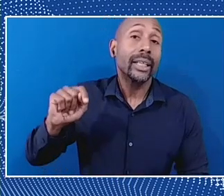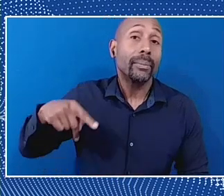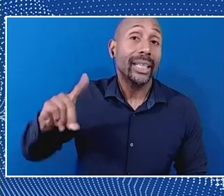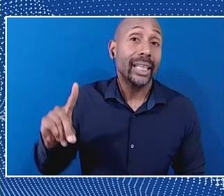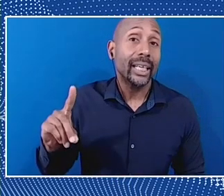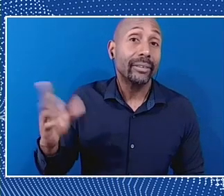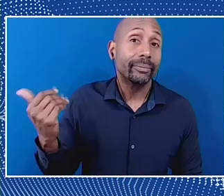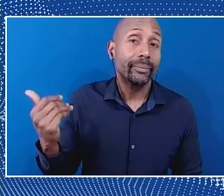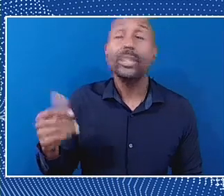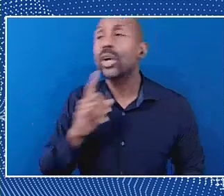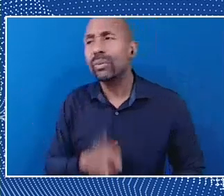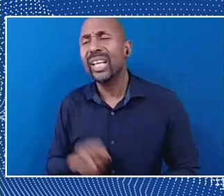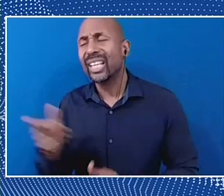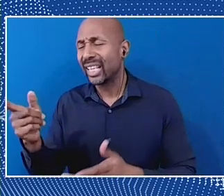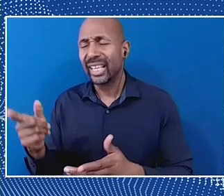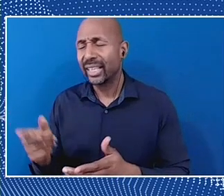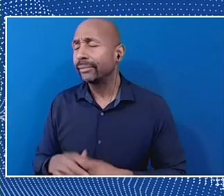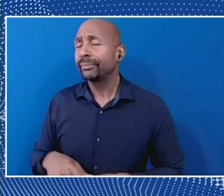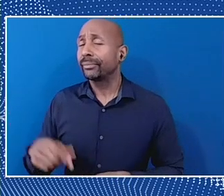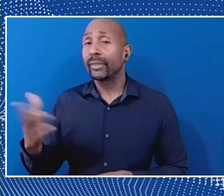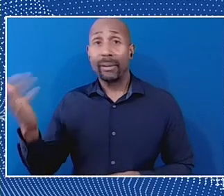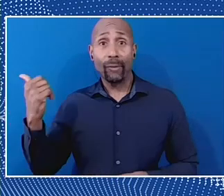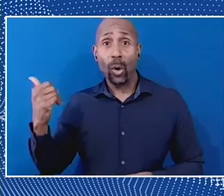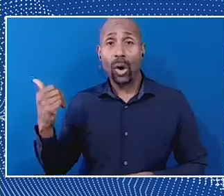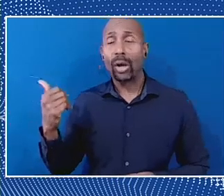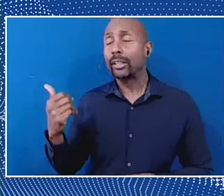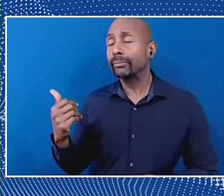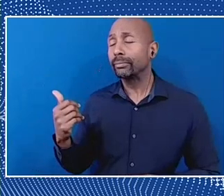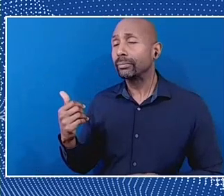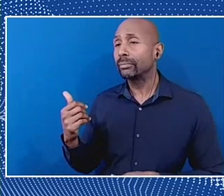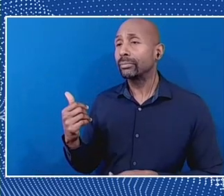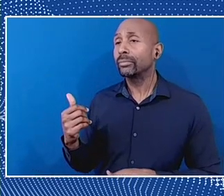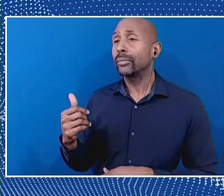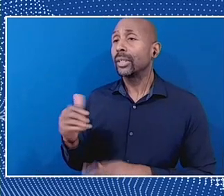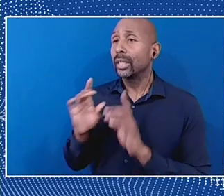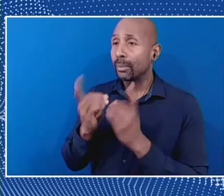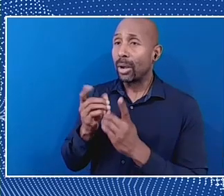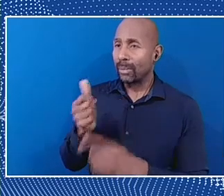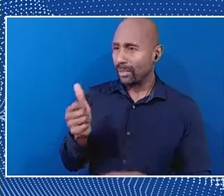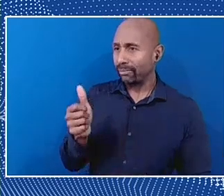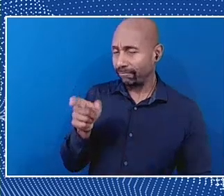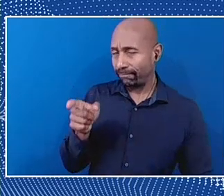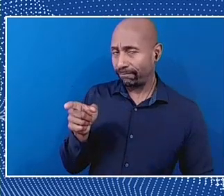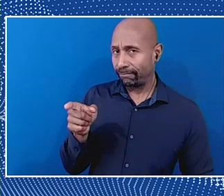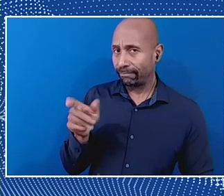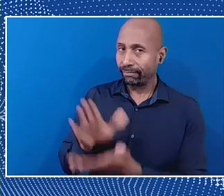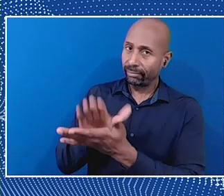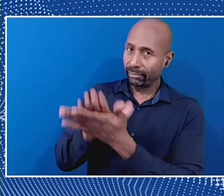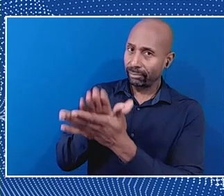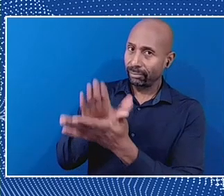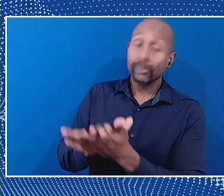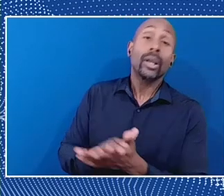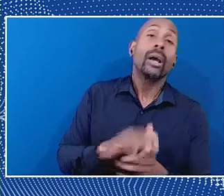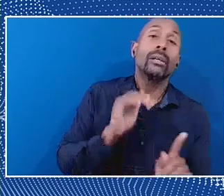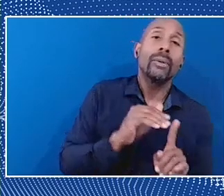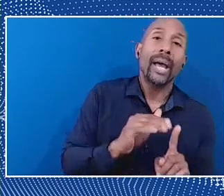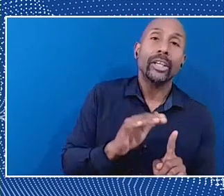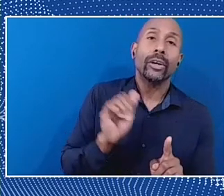Department in the past for- and this is to remind folks what happened there. This was before the TPD regs were changed.